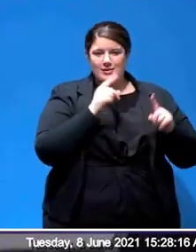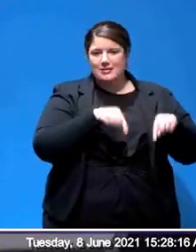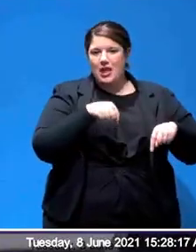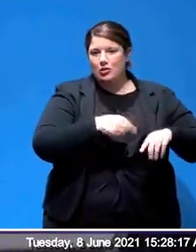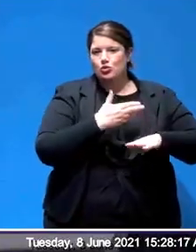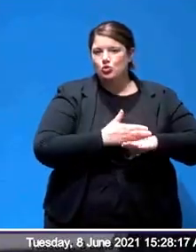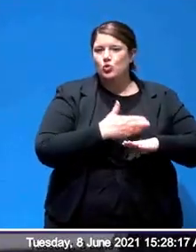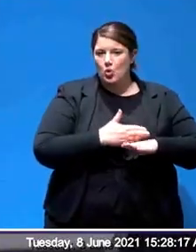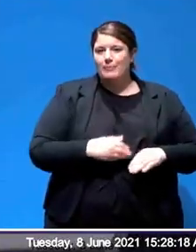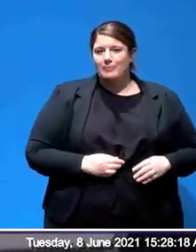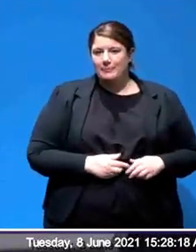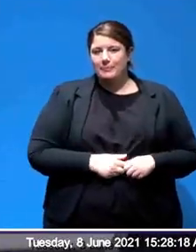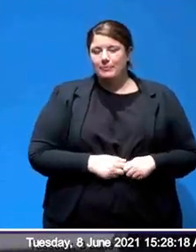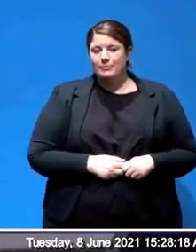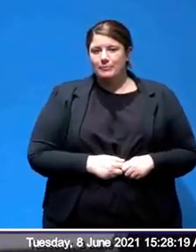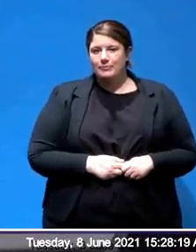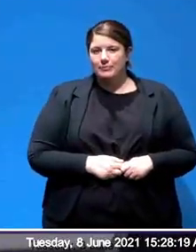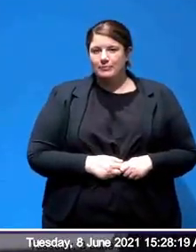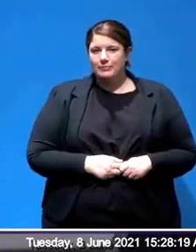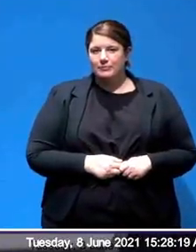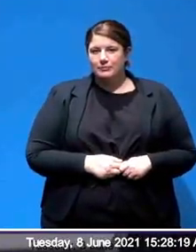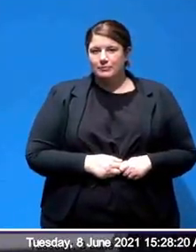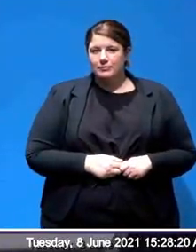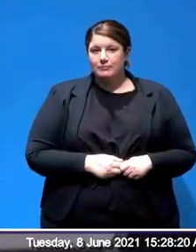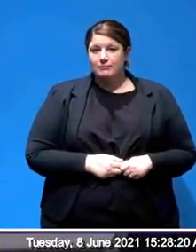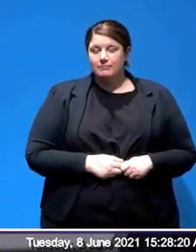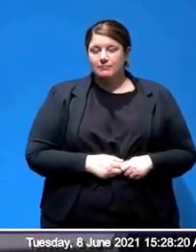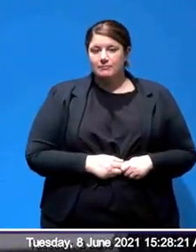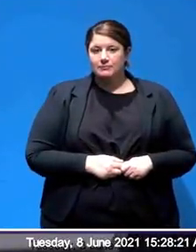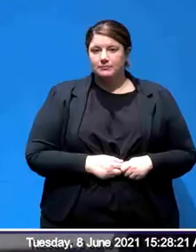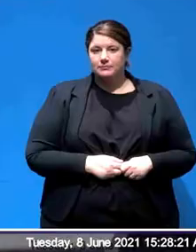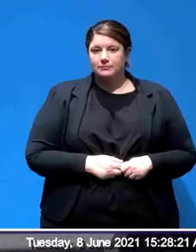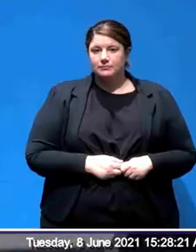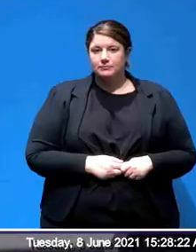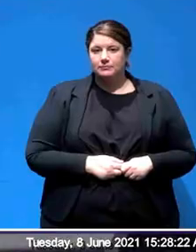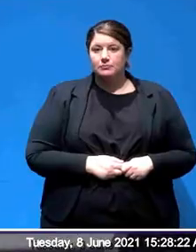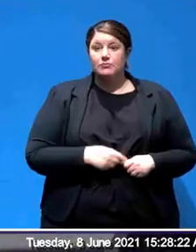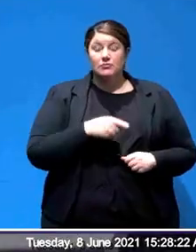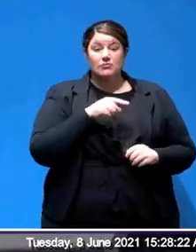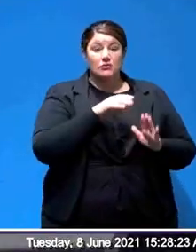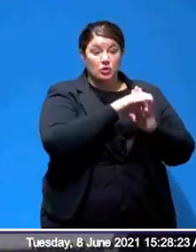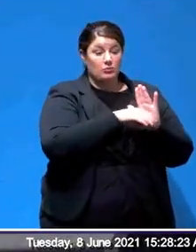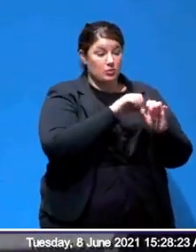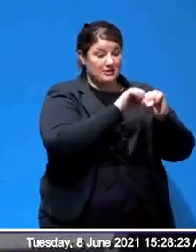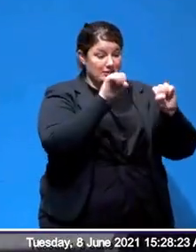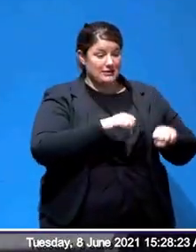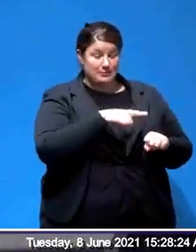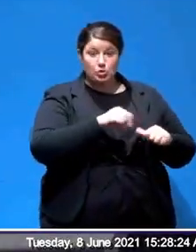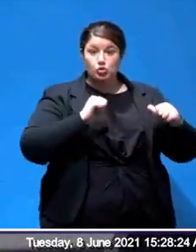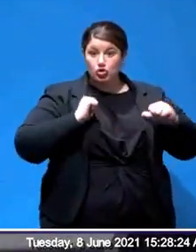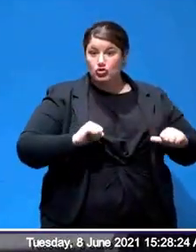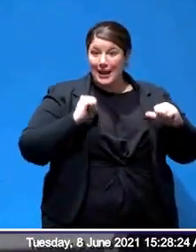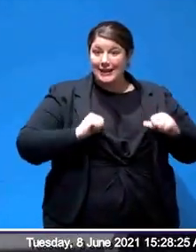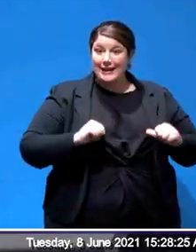But certainly RiskMan training was something at the time that there were